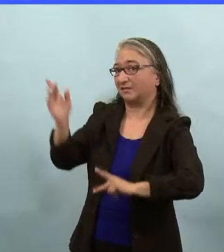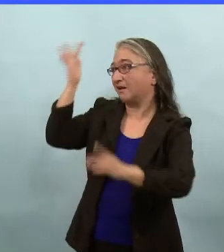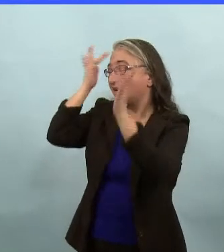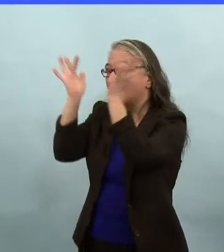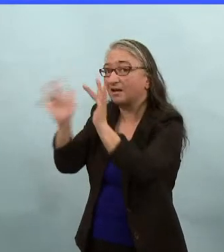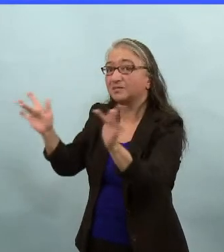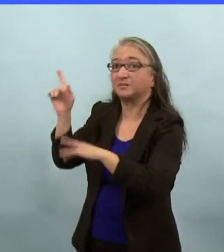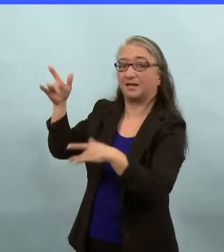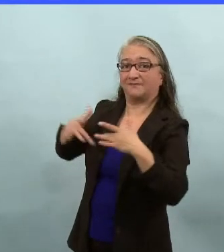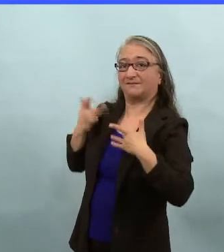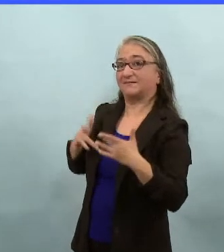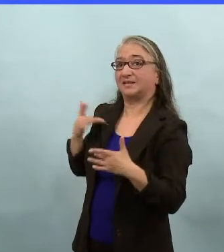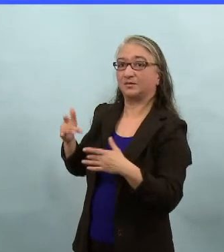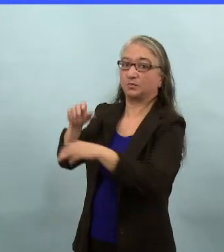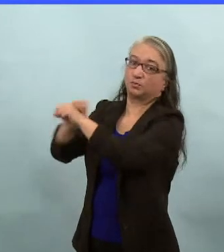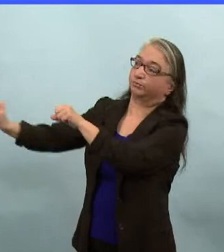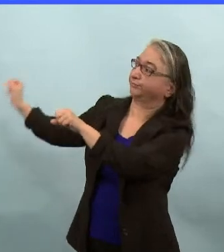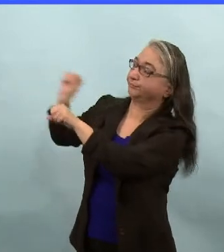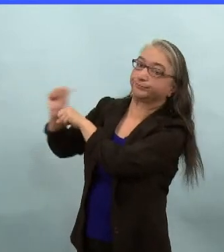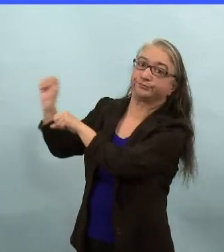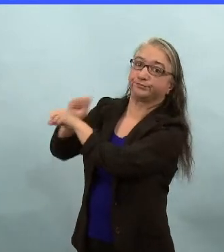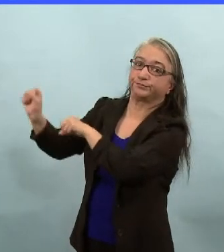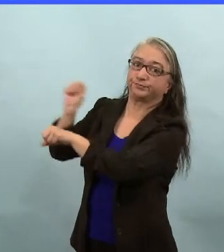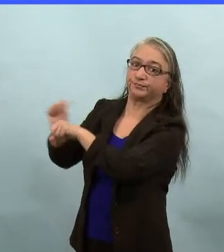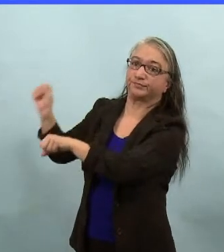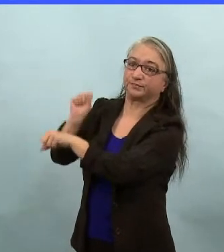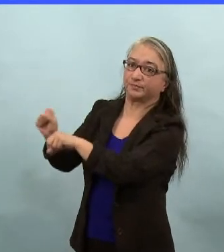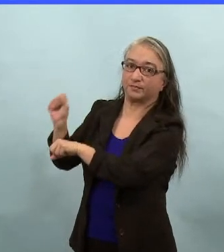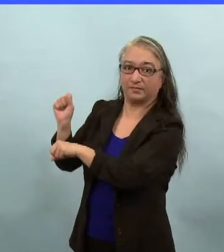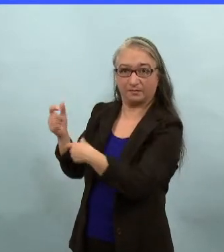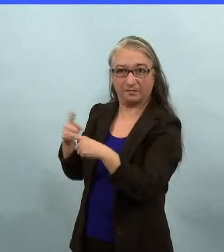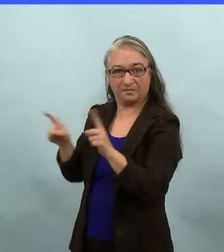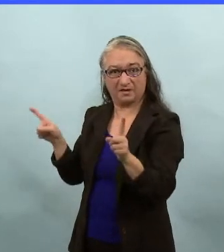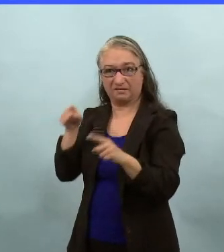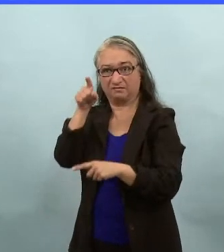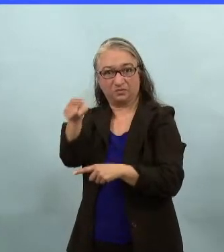and are very upset right now so i'm just wondering uh what would you say to someone who